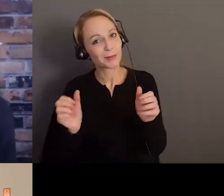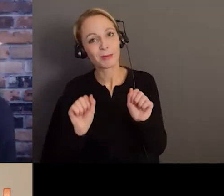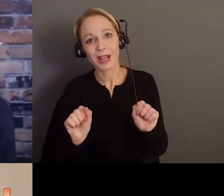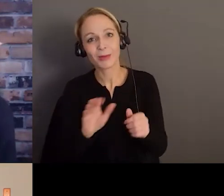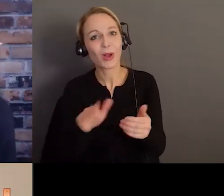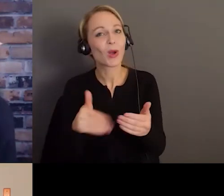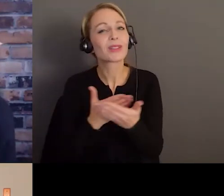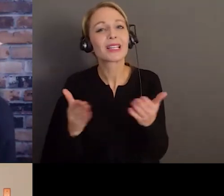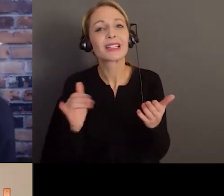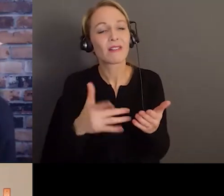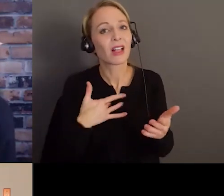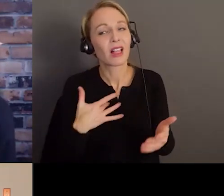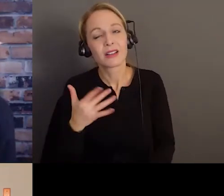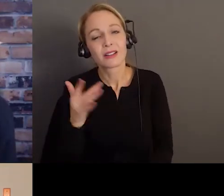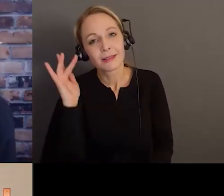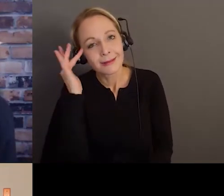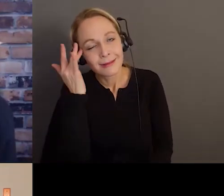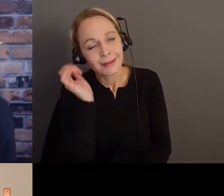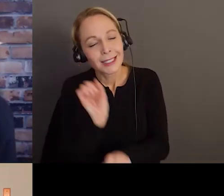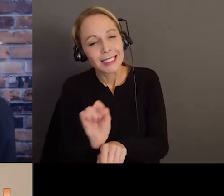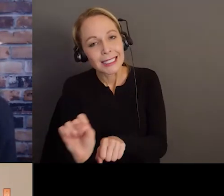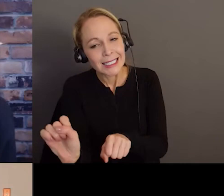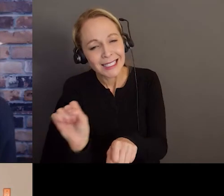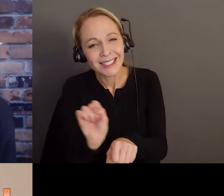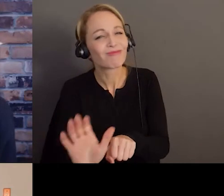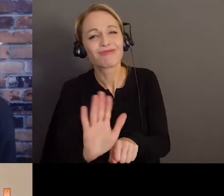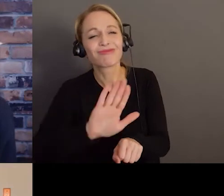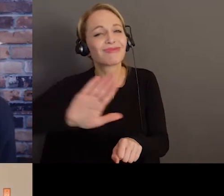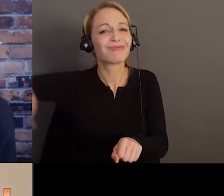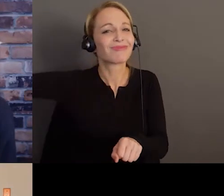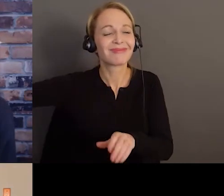THAT ARE TEDIOUS AND INSTEAD YOU CAN FOCUS ON THE VALUE.